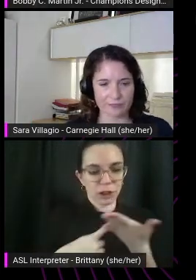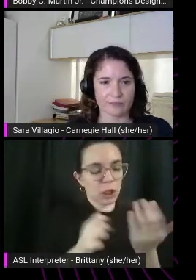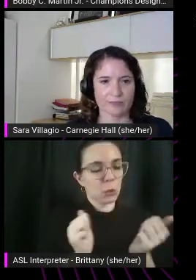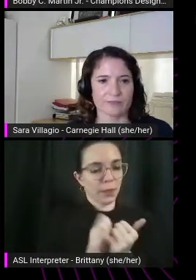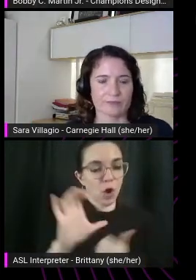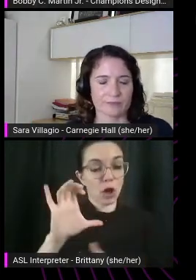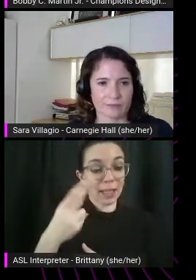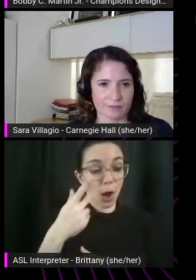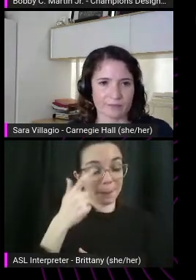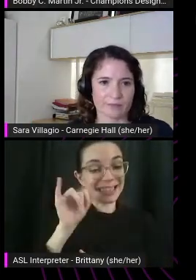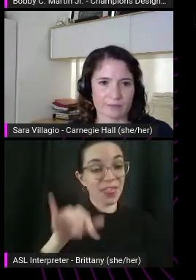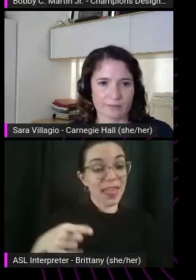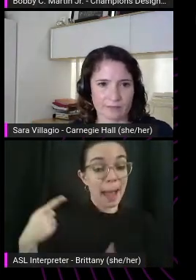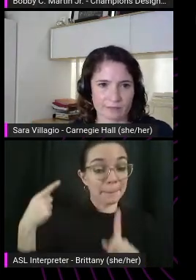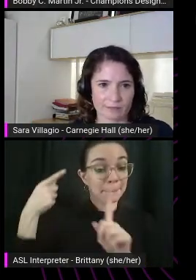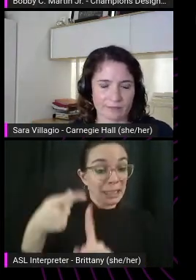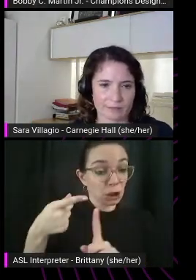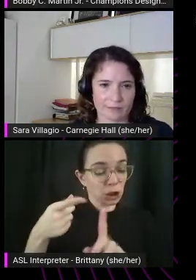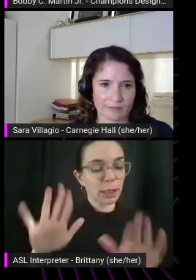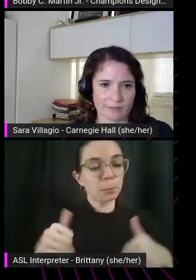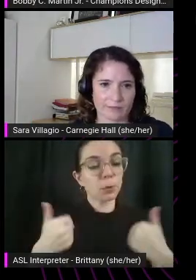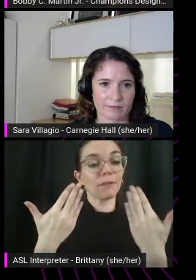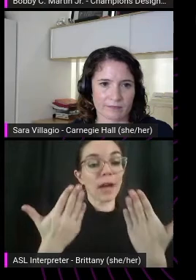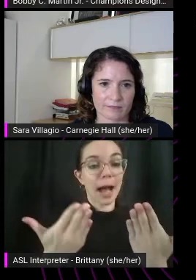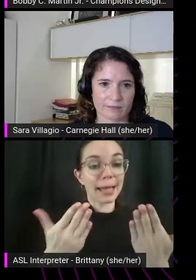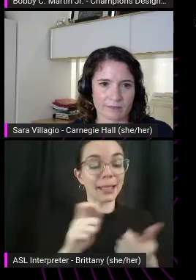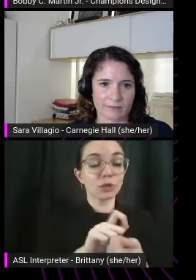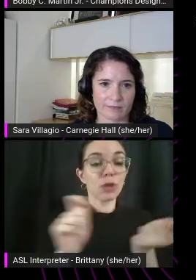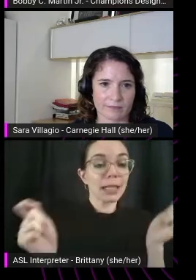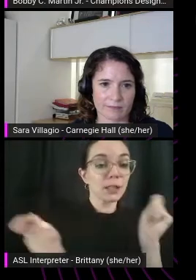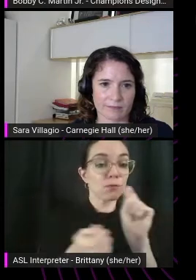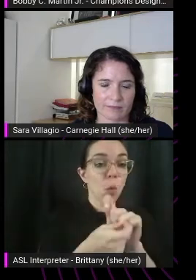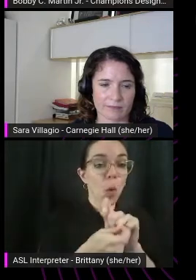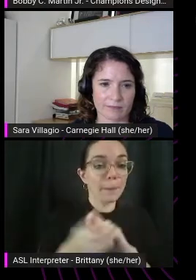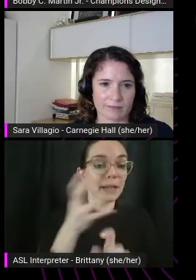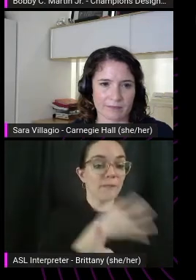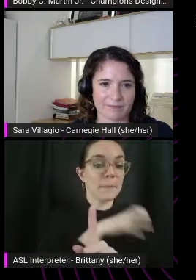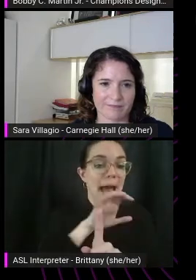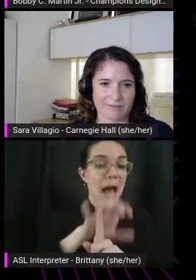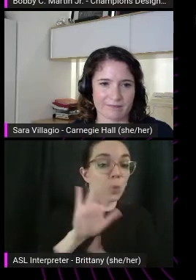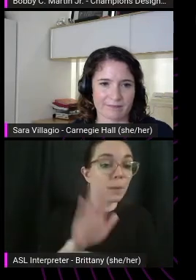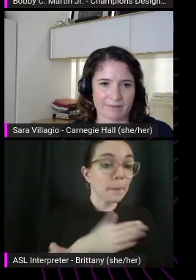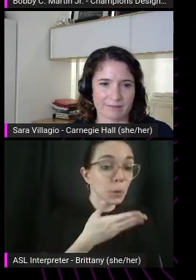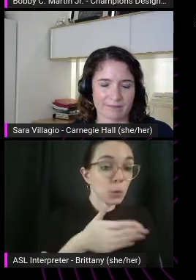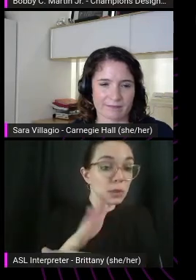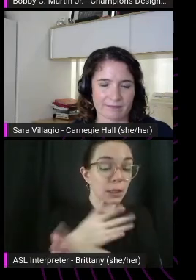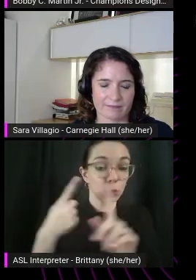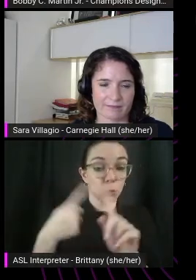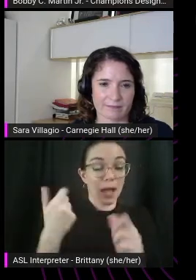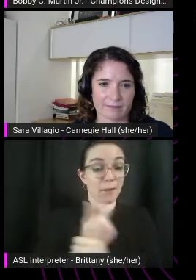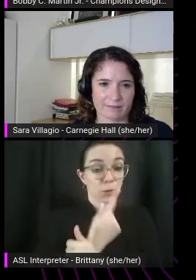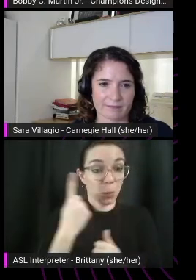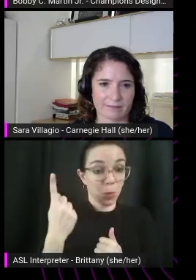mission of providing transformative, the transformative power of music to everyone was really important.